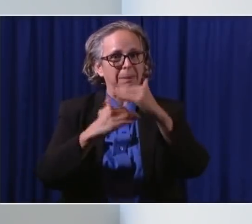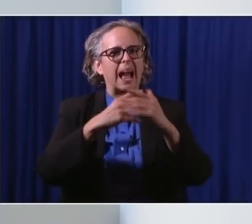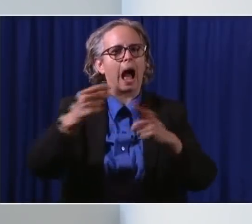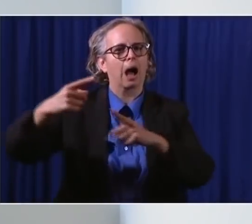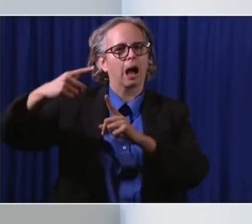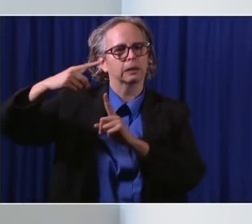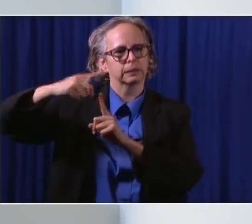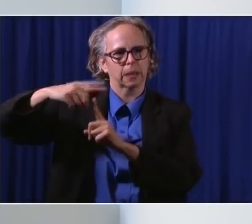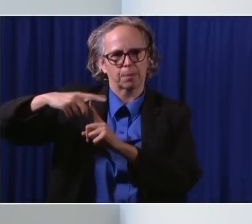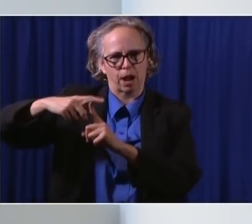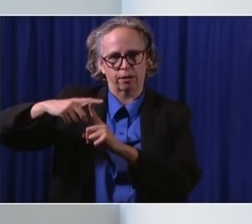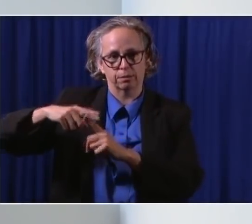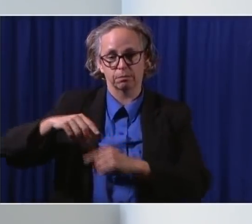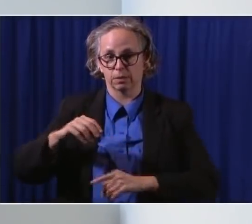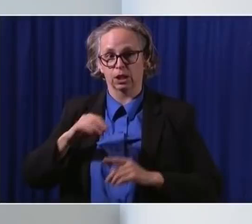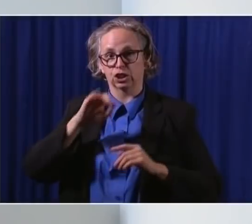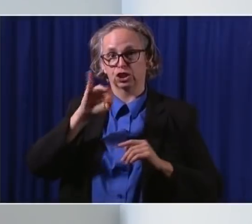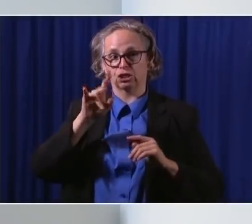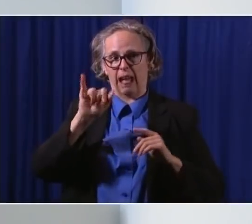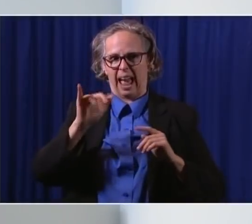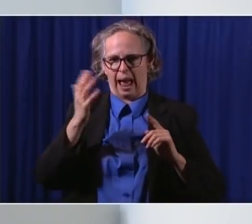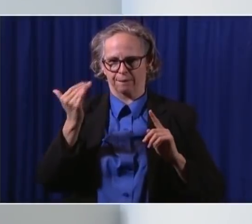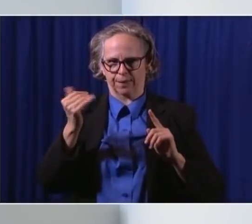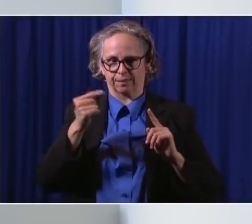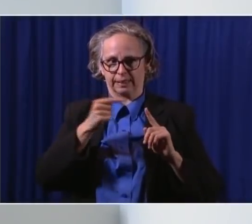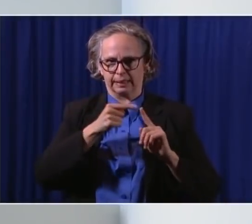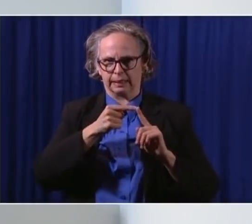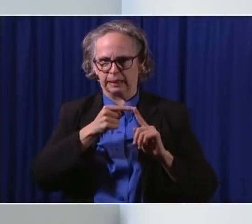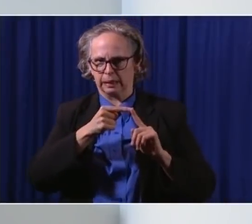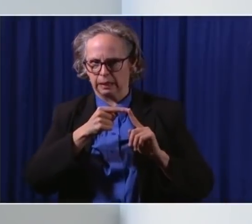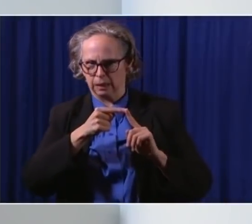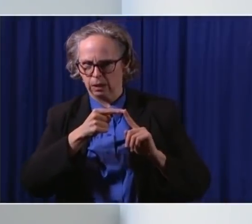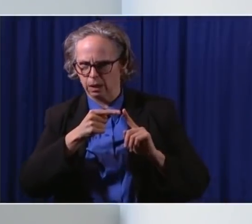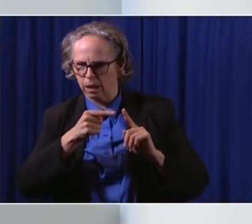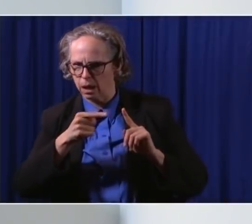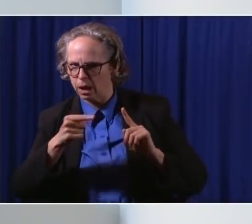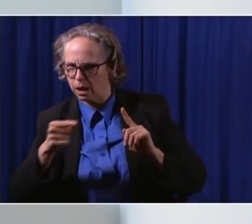IT'S IMPORTANT TO NOTICE TODAY ABOUT DIFFERENT TYPES OF ACTIVITIES INTO THEY QUALIFY. THE THINGS A QUALIFIED ARE VERY LIMITED IN THIS IS TEMPORARY